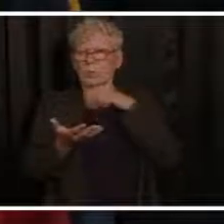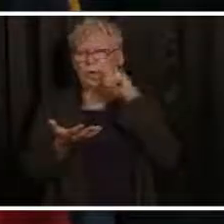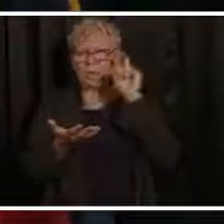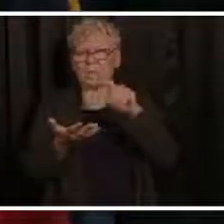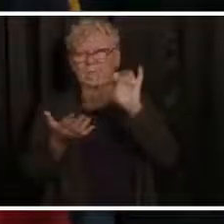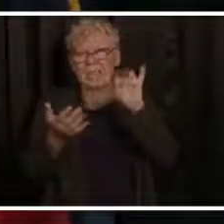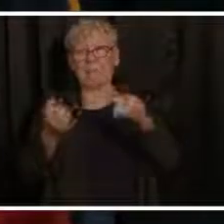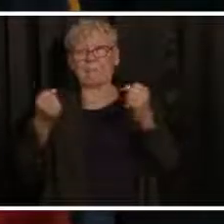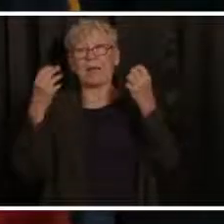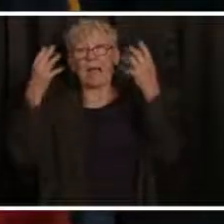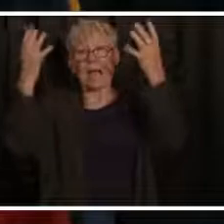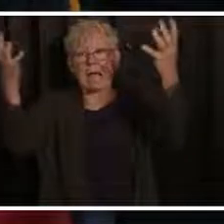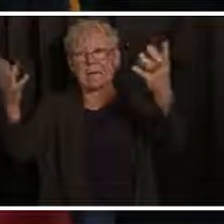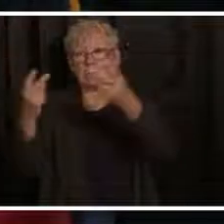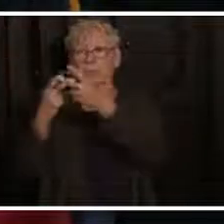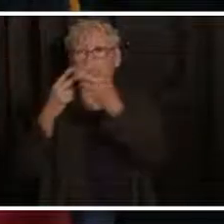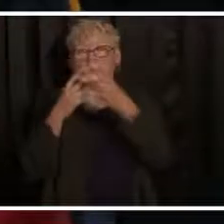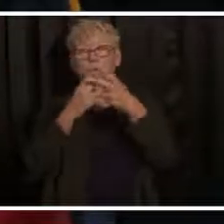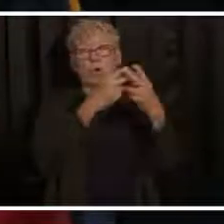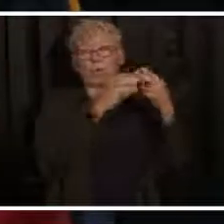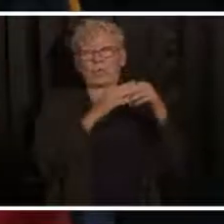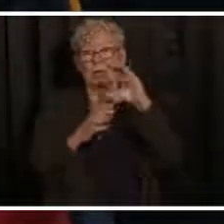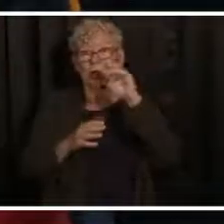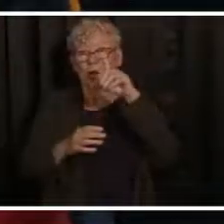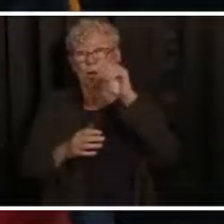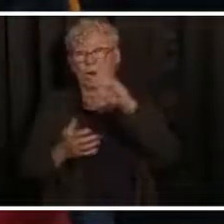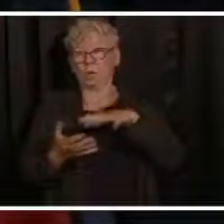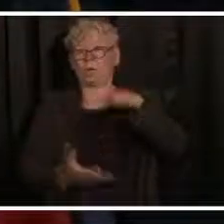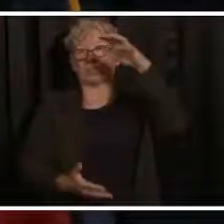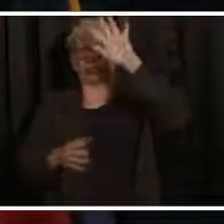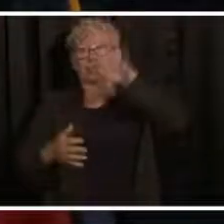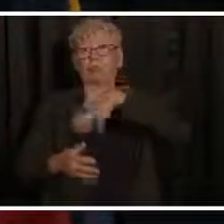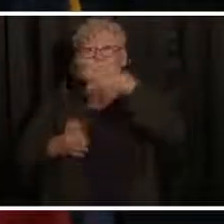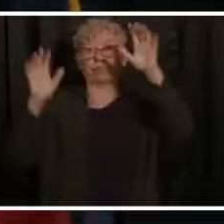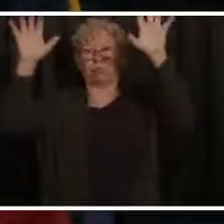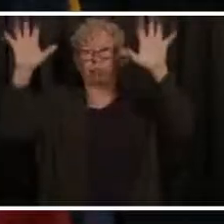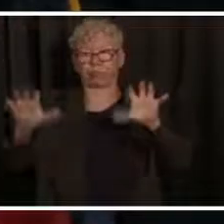we're happy to you those numbers. Um I believe they are